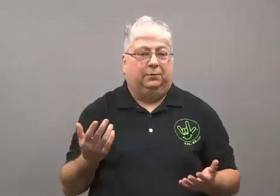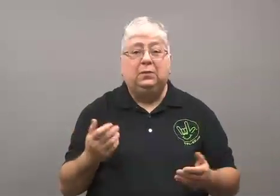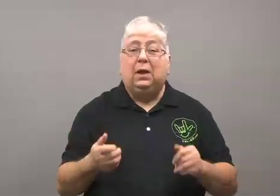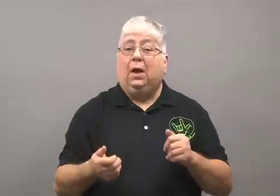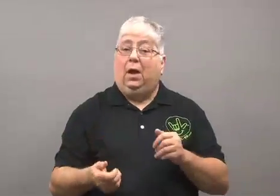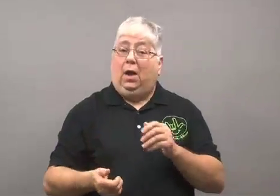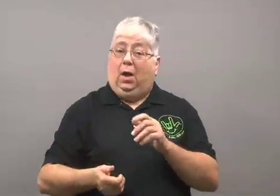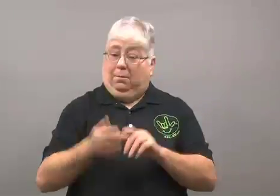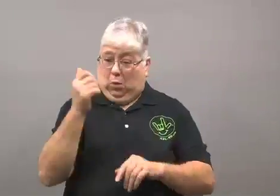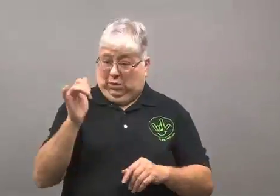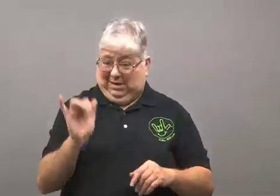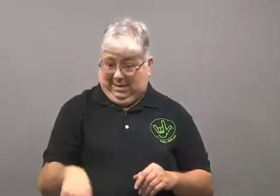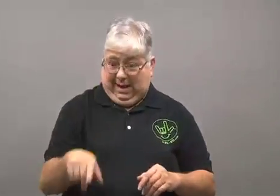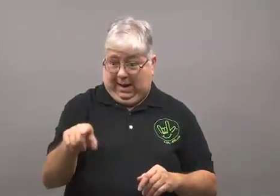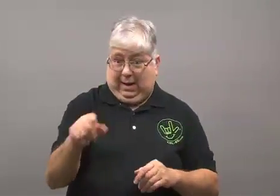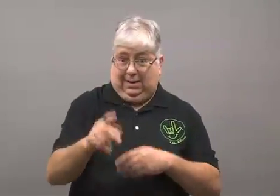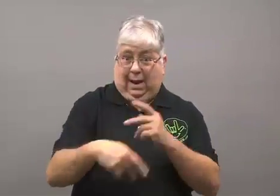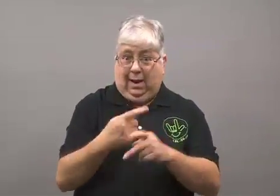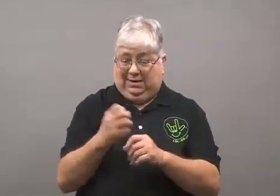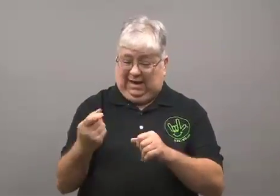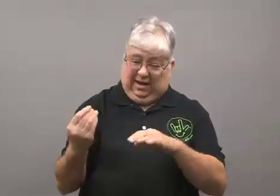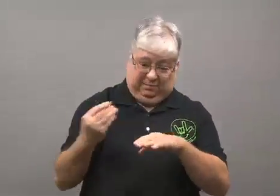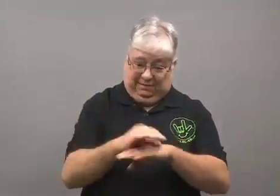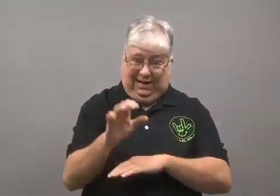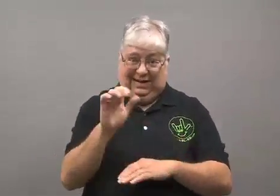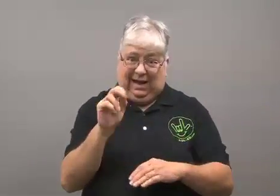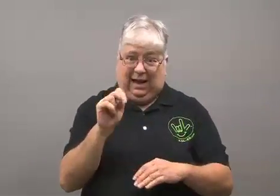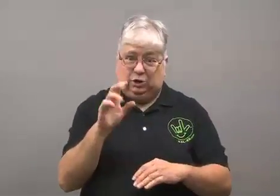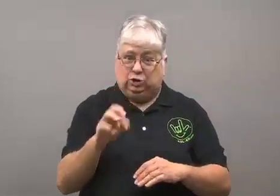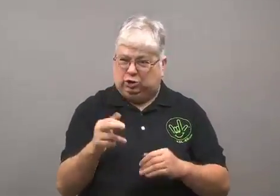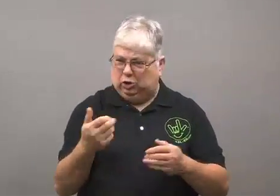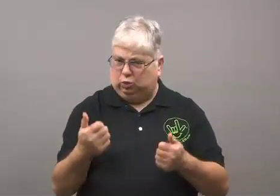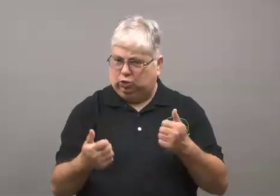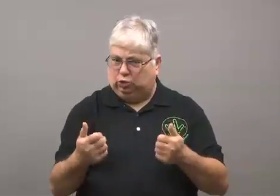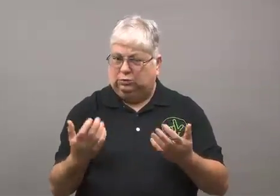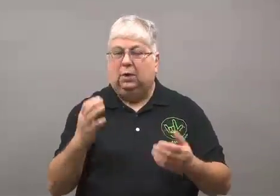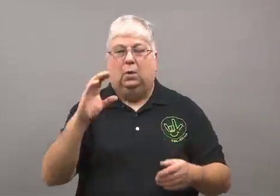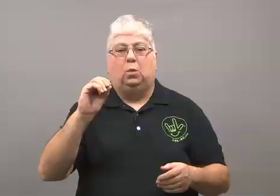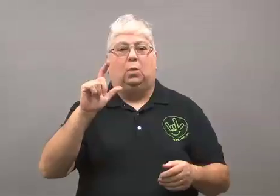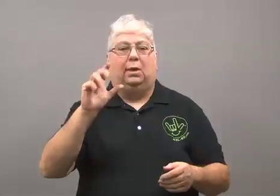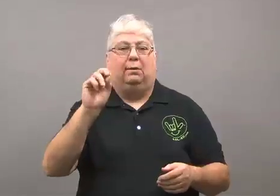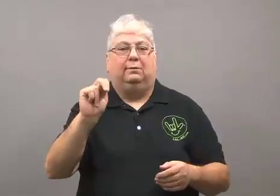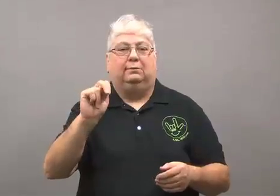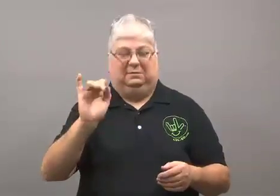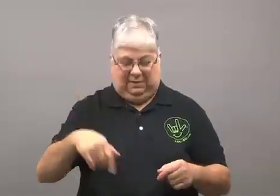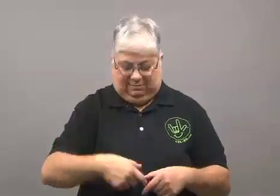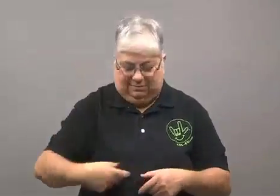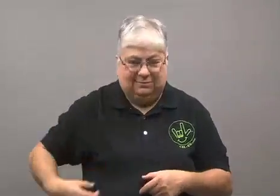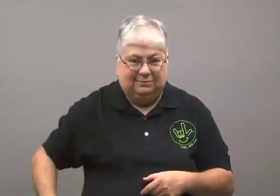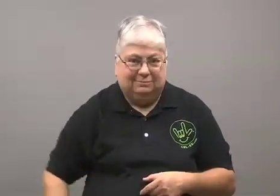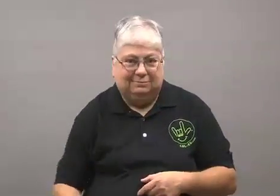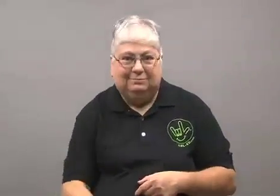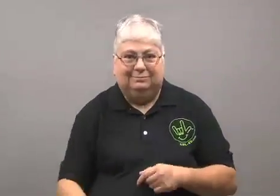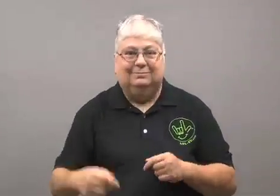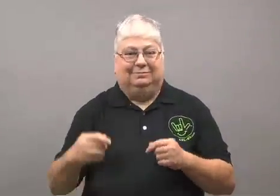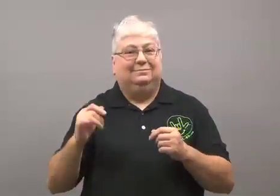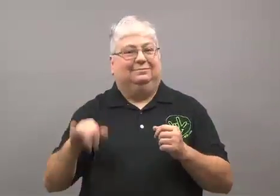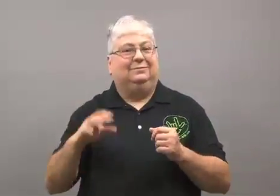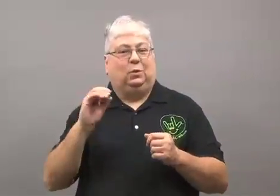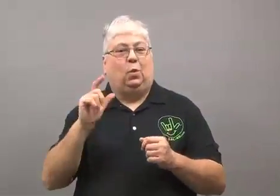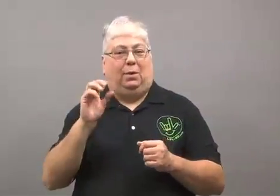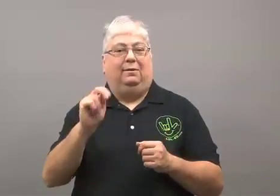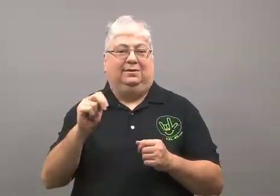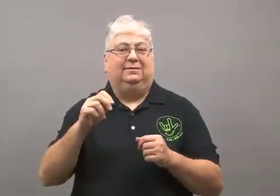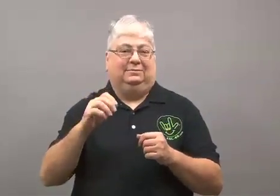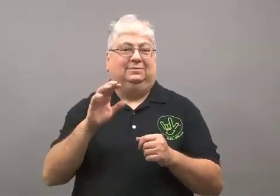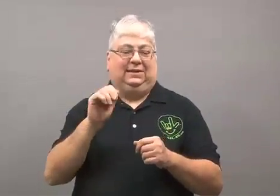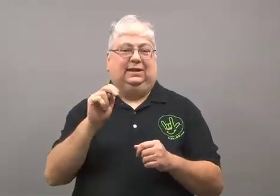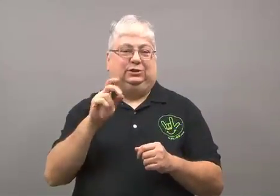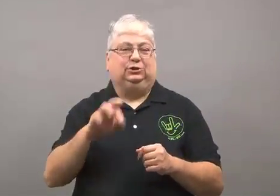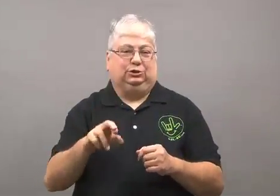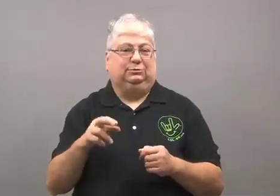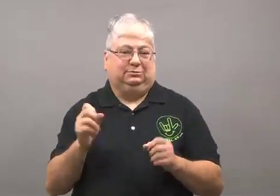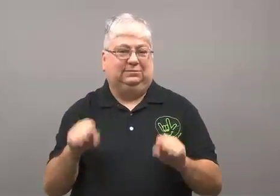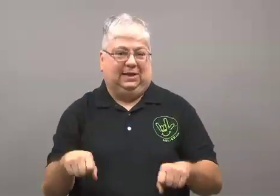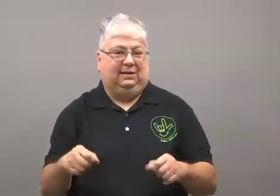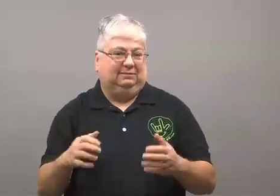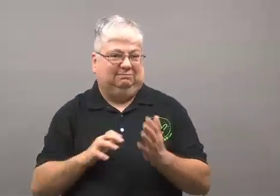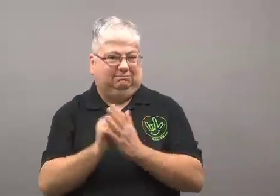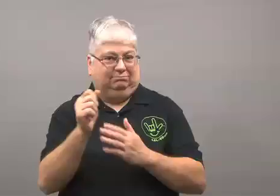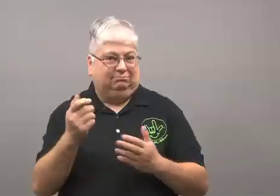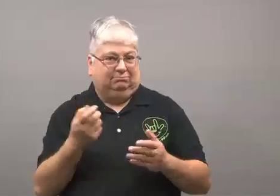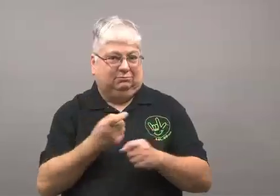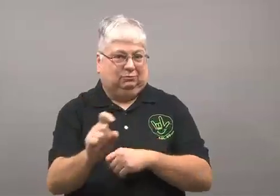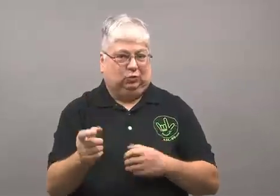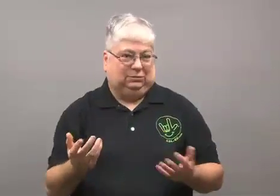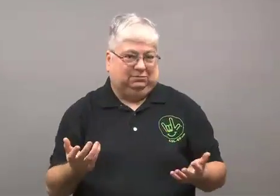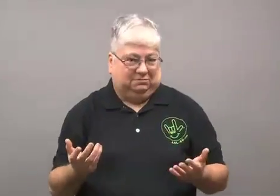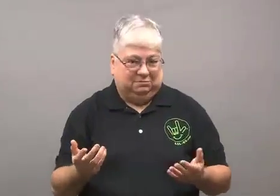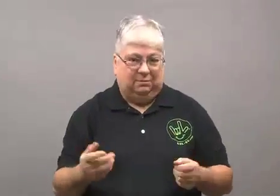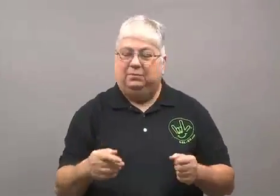The kind of cancer these meats are most likely to cause is colon cancer,